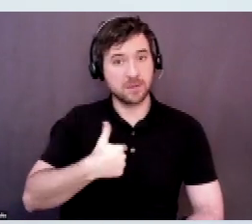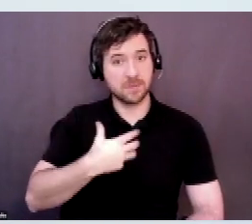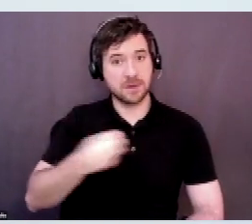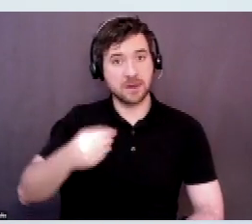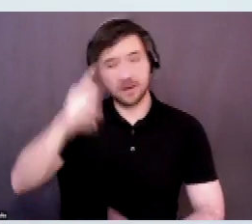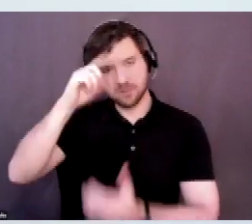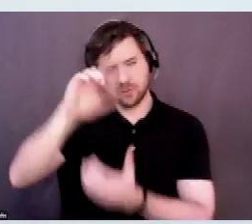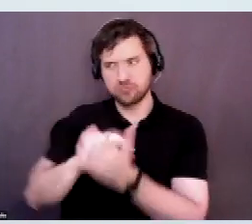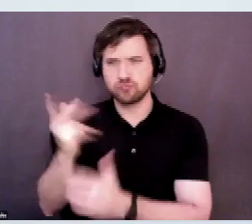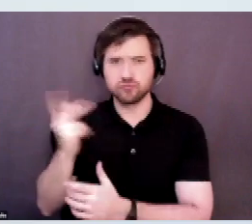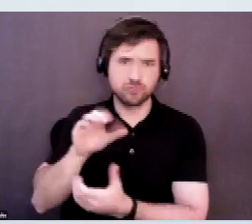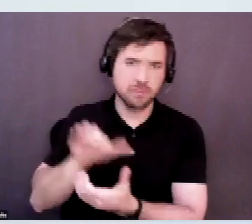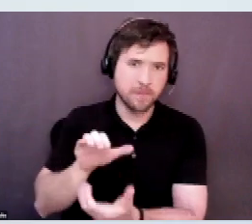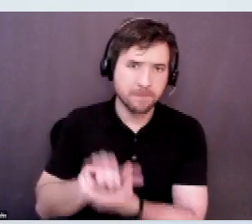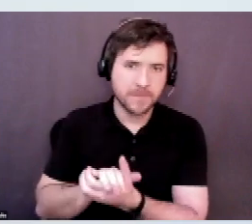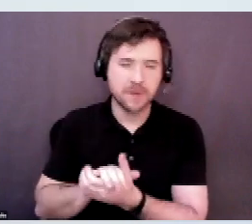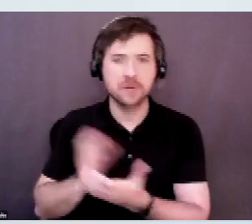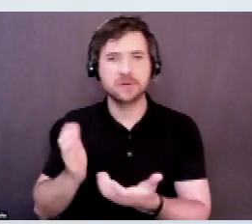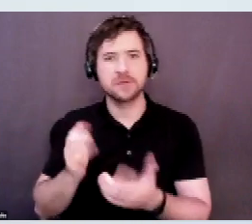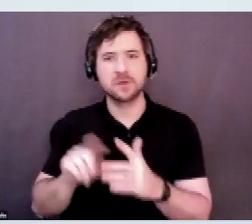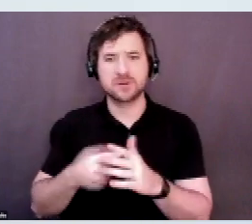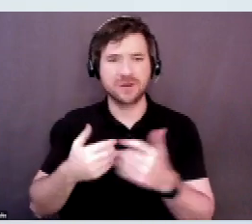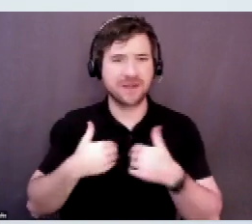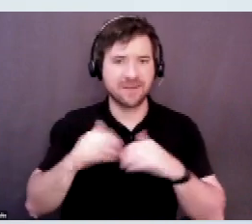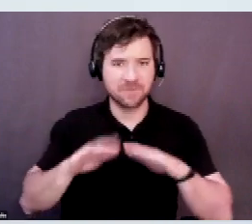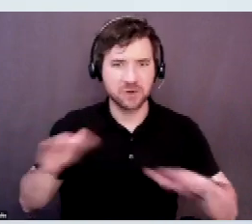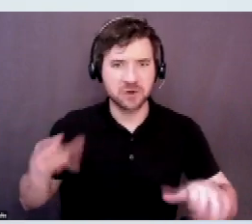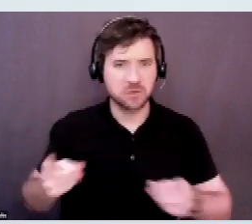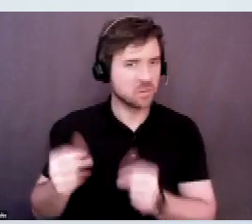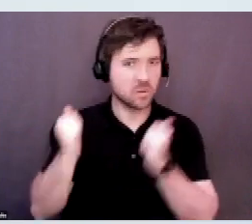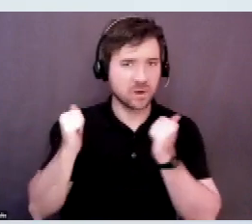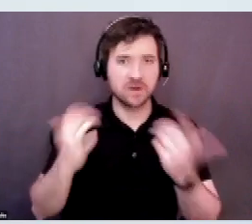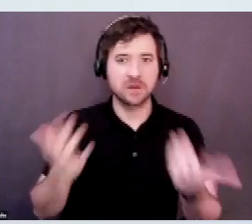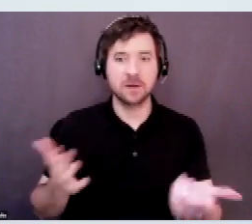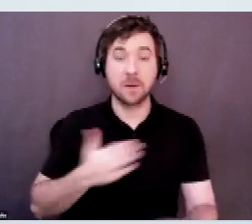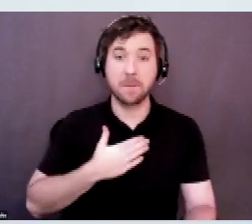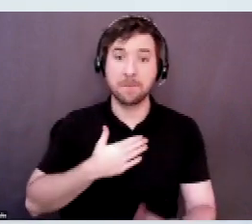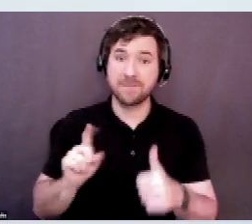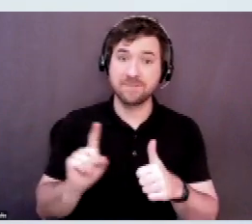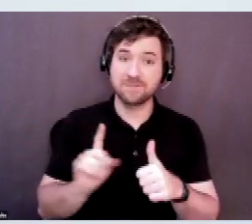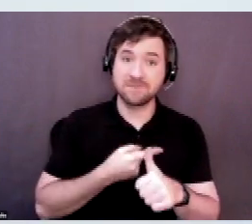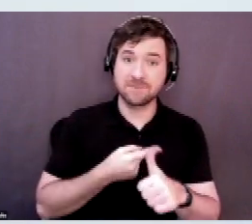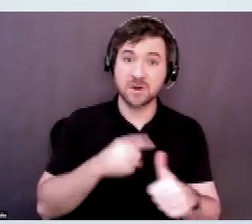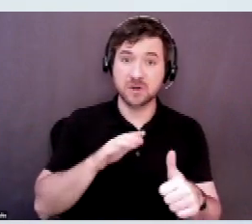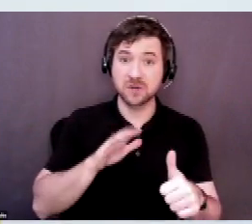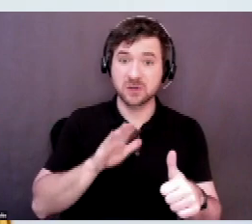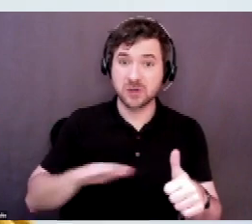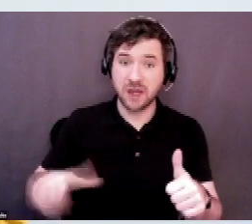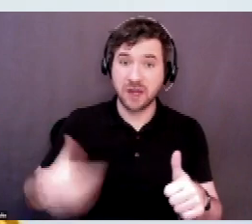we started having children right away. I had my first when I was 40 years old,